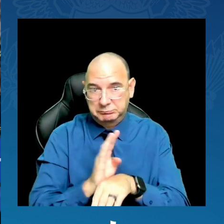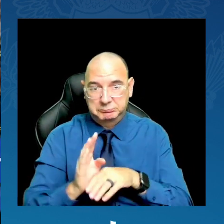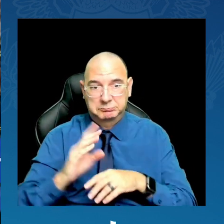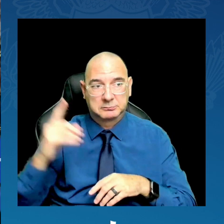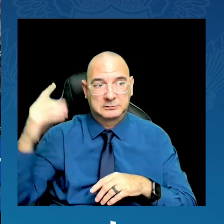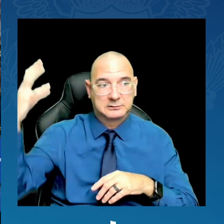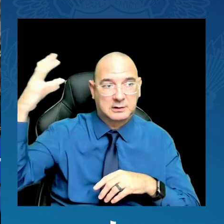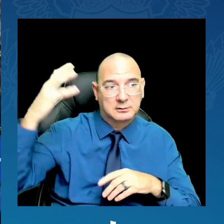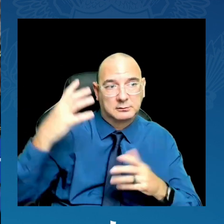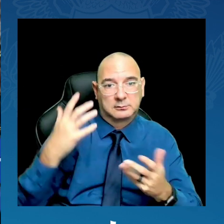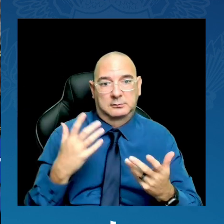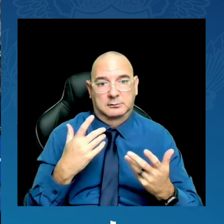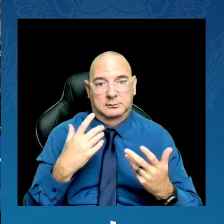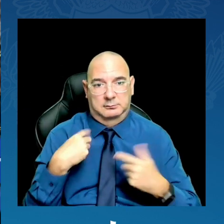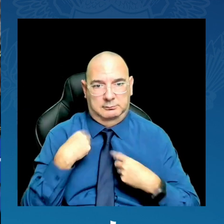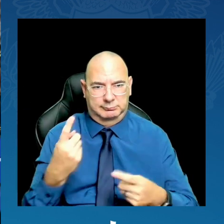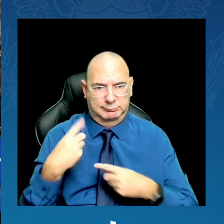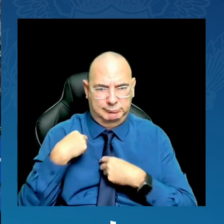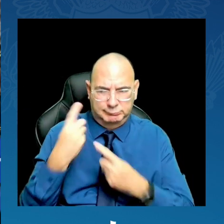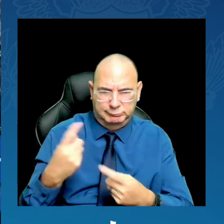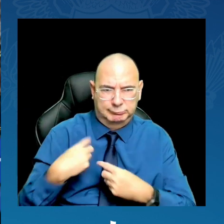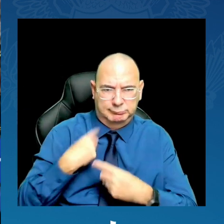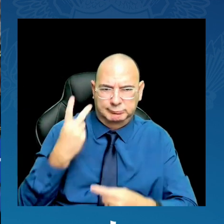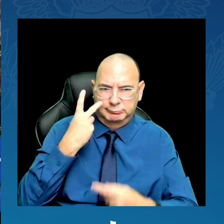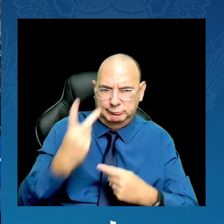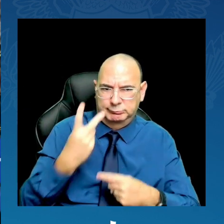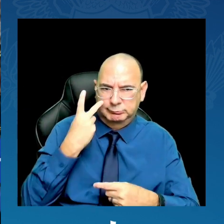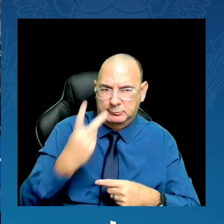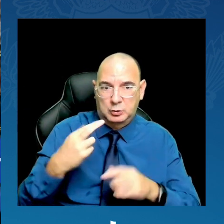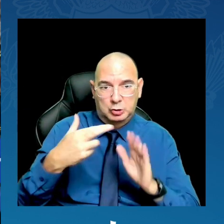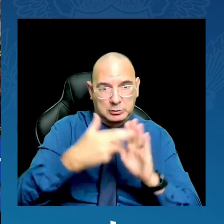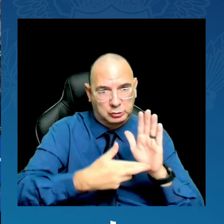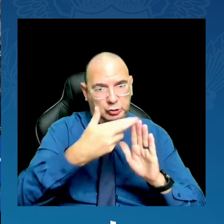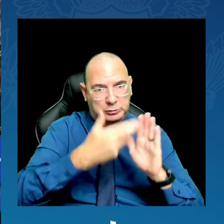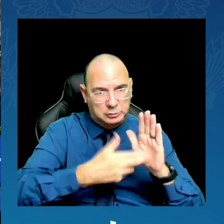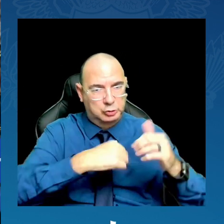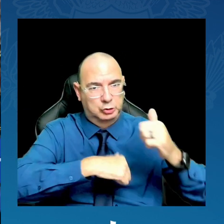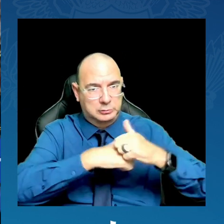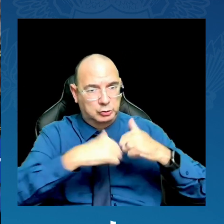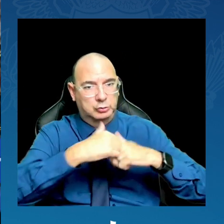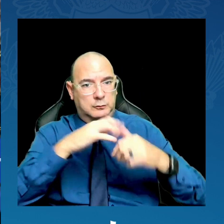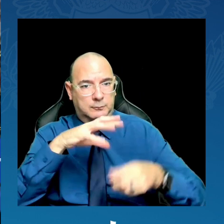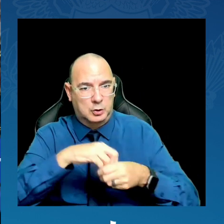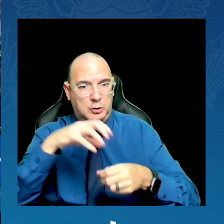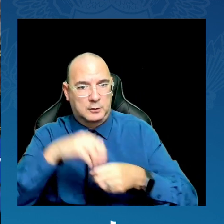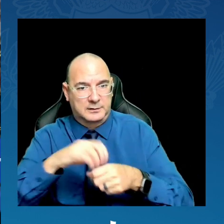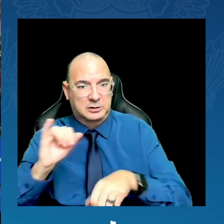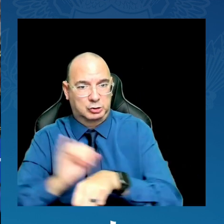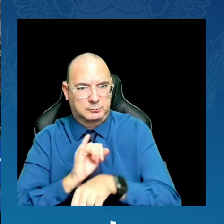and the regulatory frameworks evolved gradually with the industry. But the last decade has seen radical change